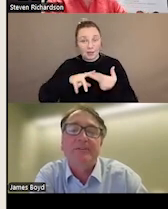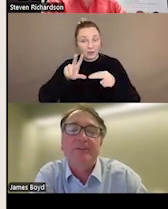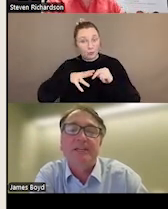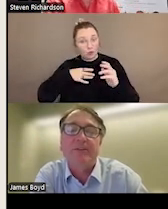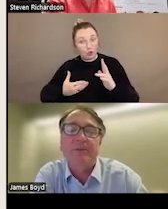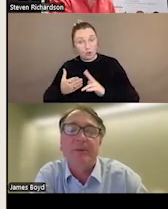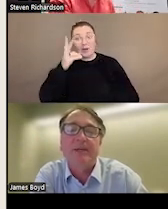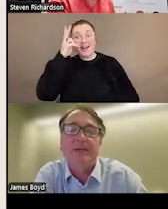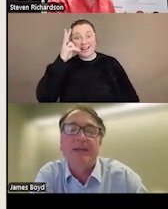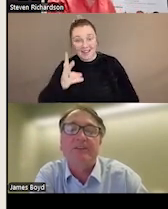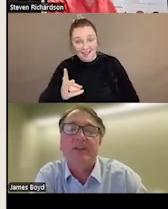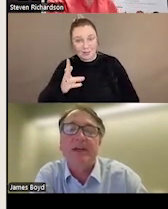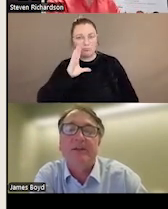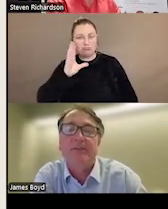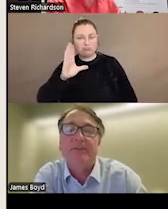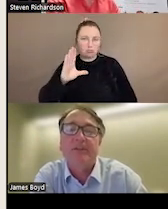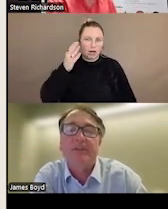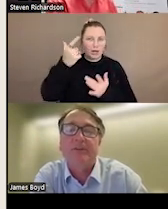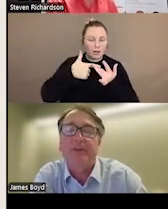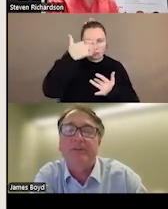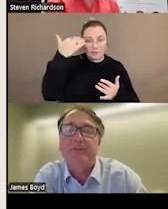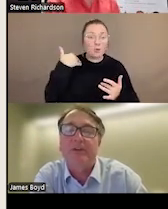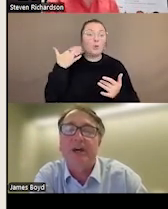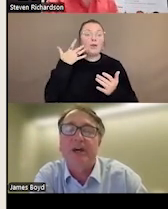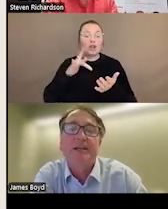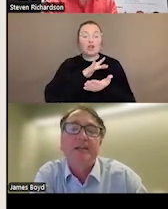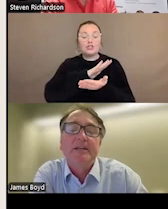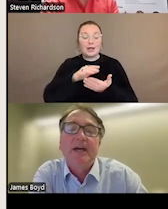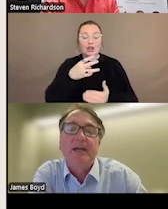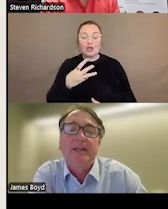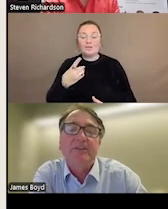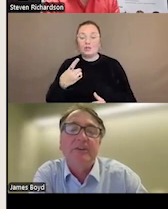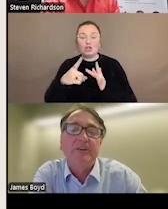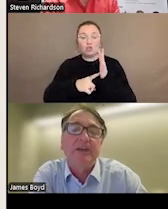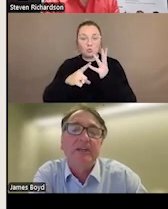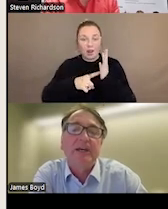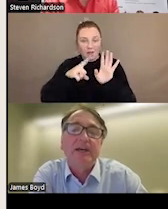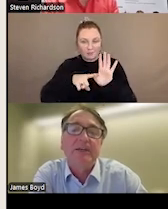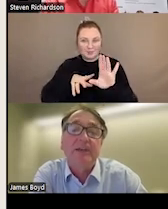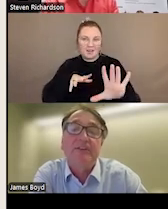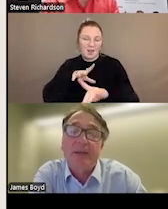if you need another reminder, that is Thursday, 31 July next Thursday at the